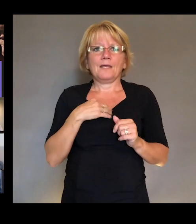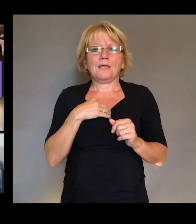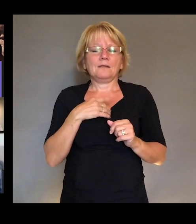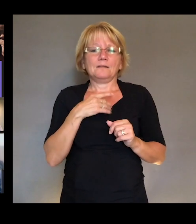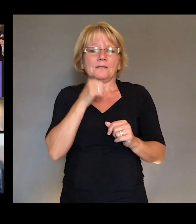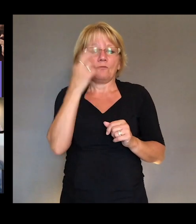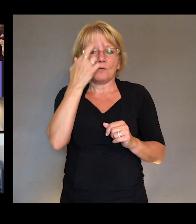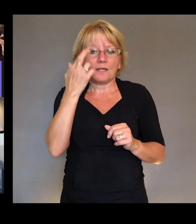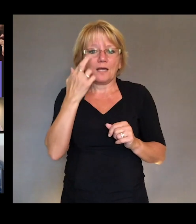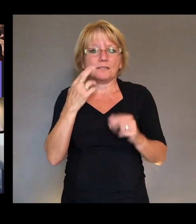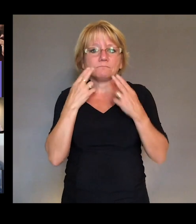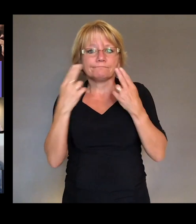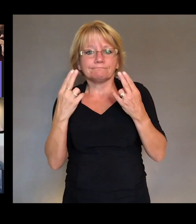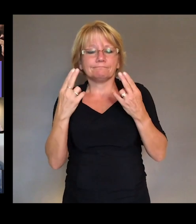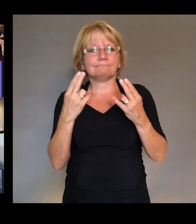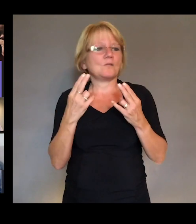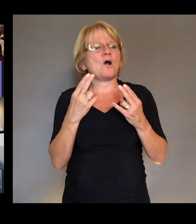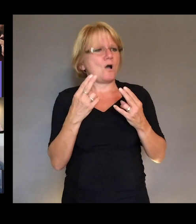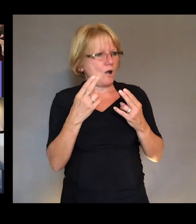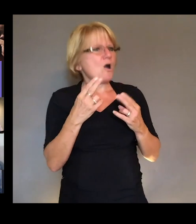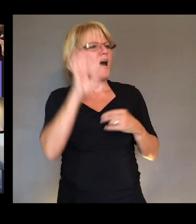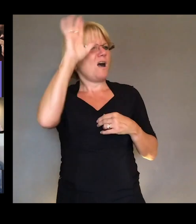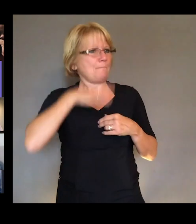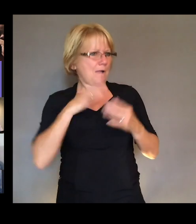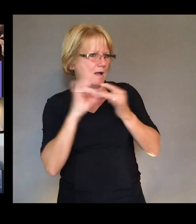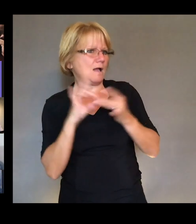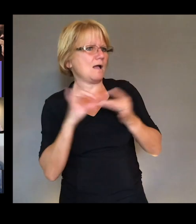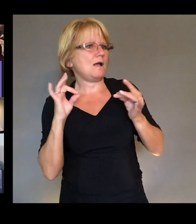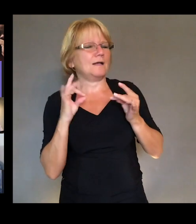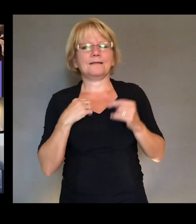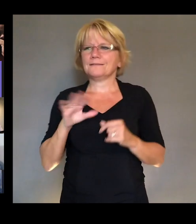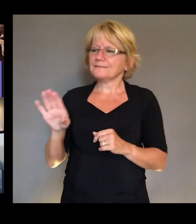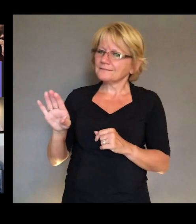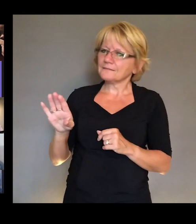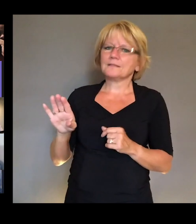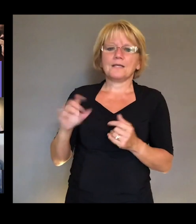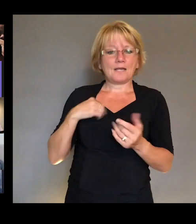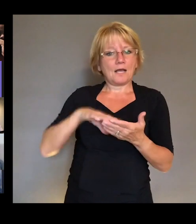is we make it about us and we take other experiences and try to center them in ourselves. And there are times,